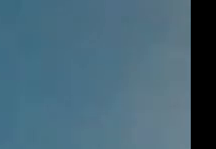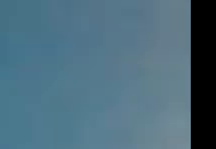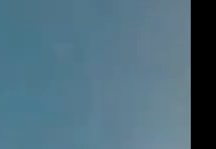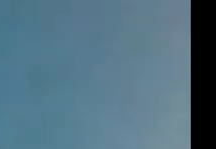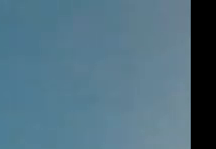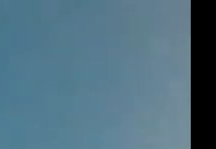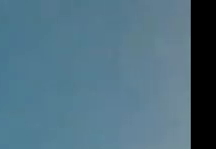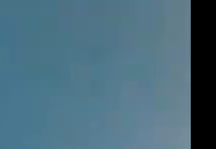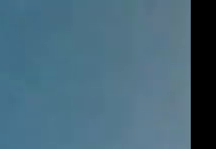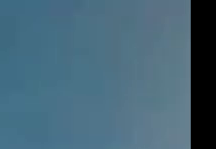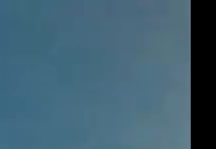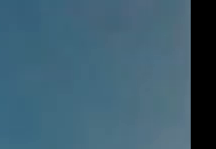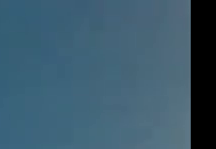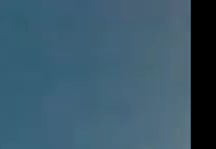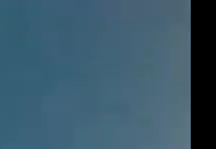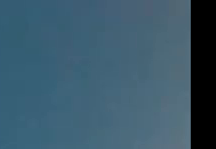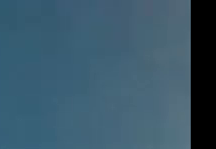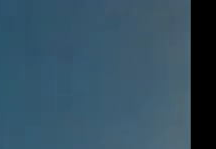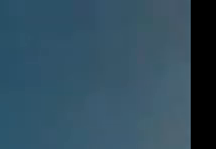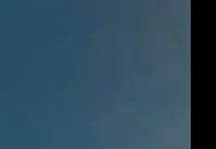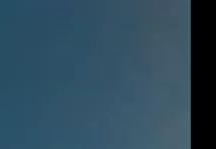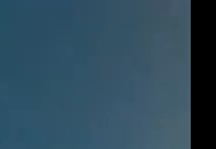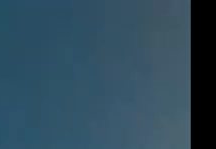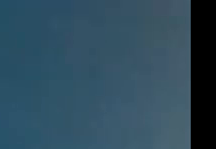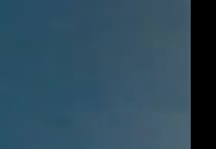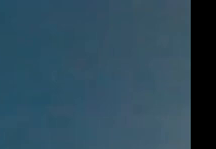as I diversify our tutoring staff.